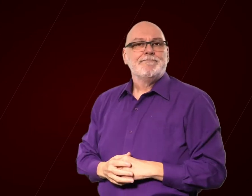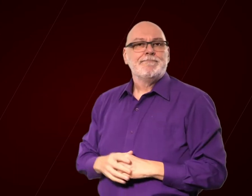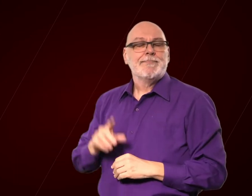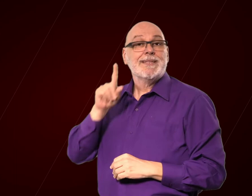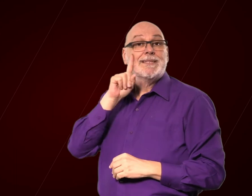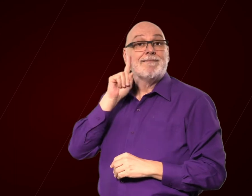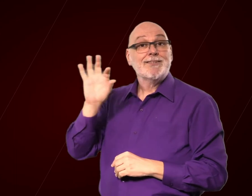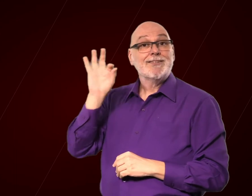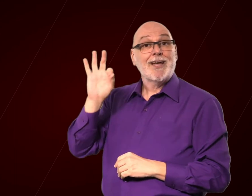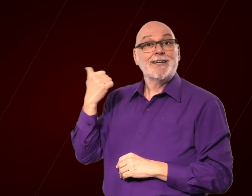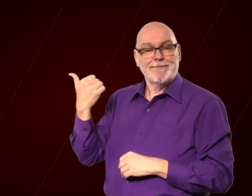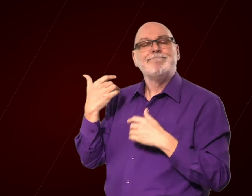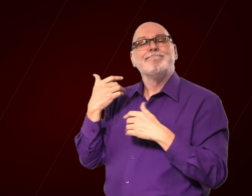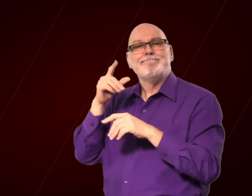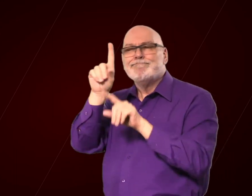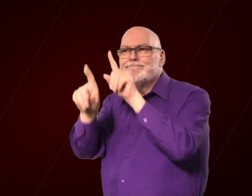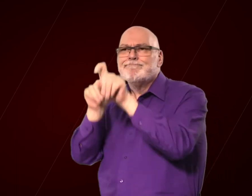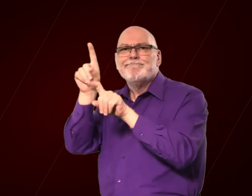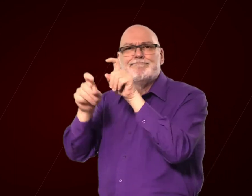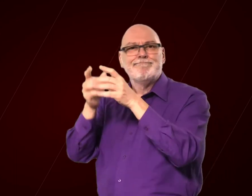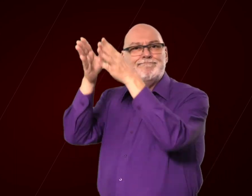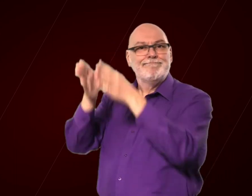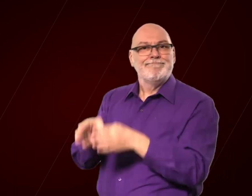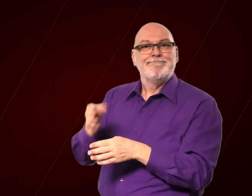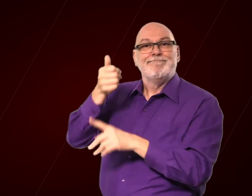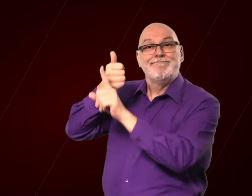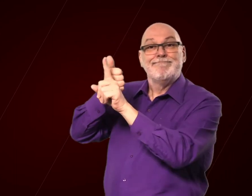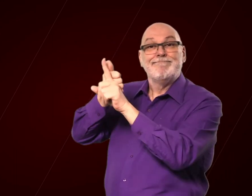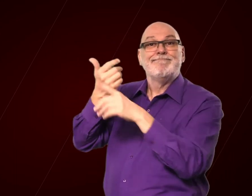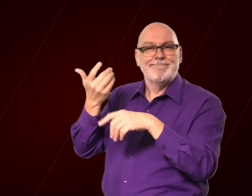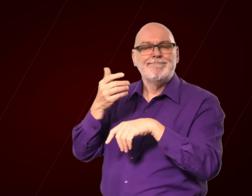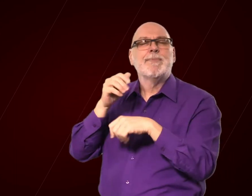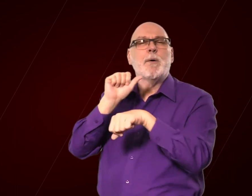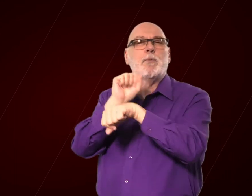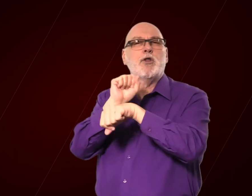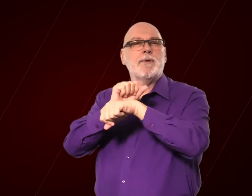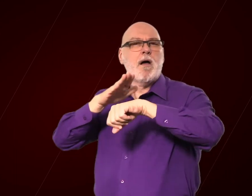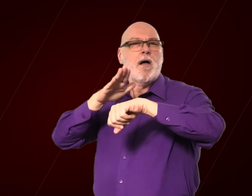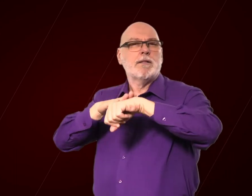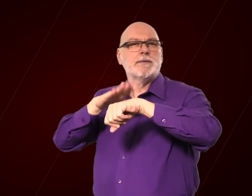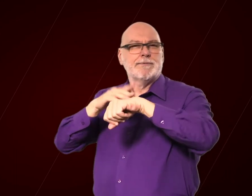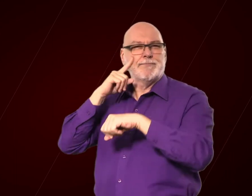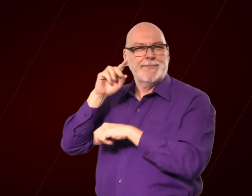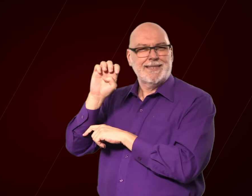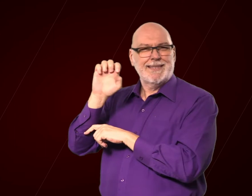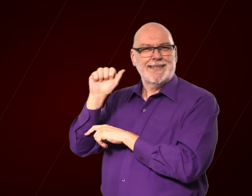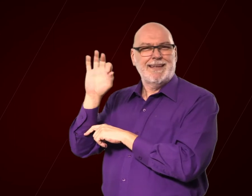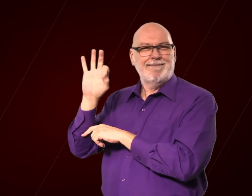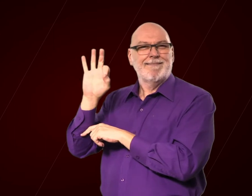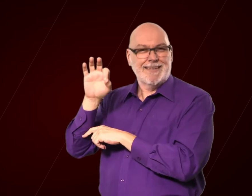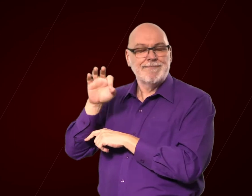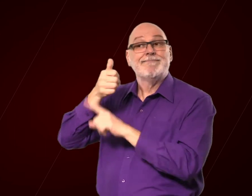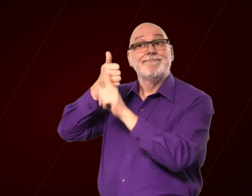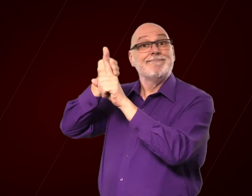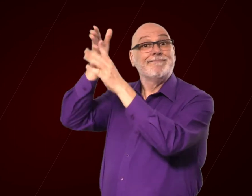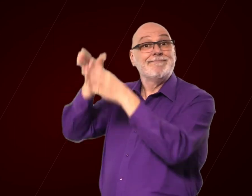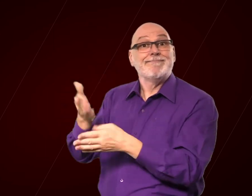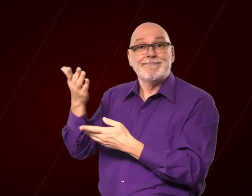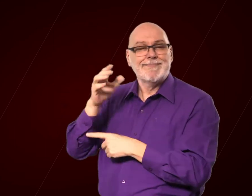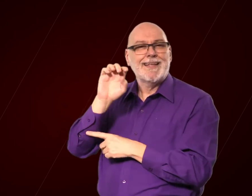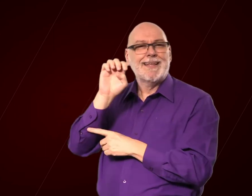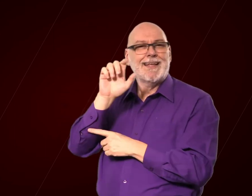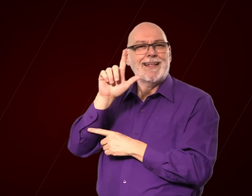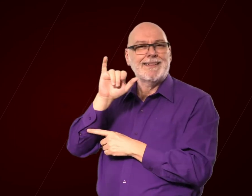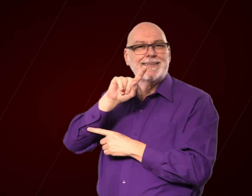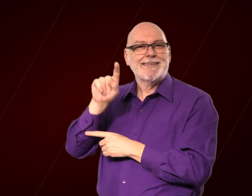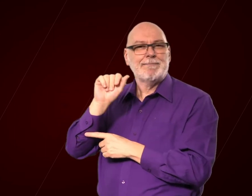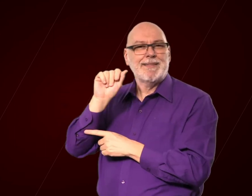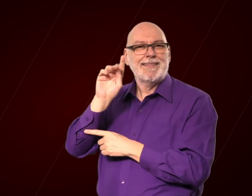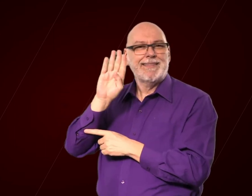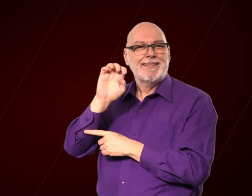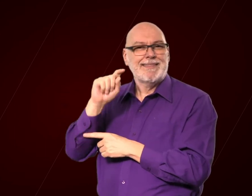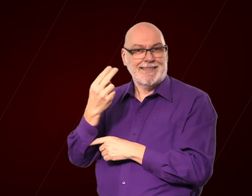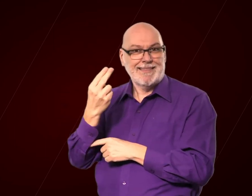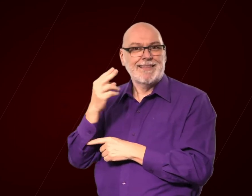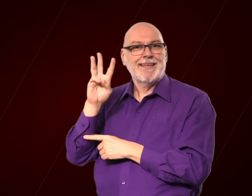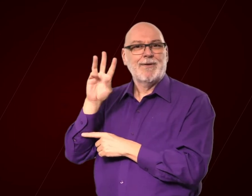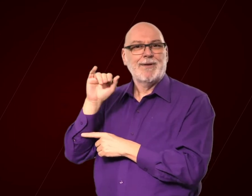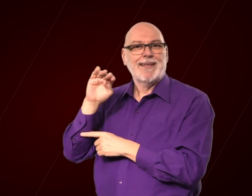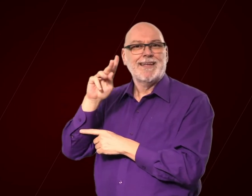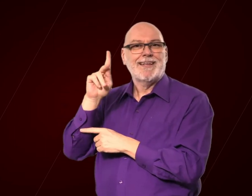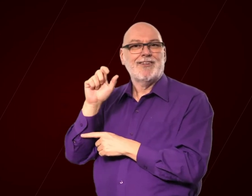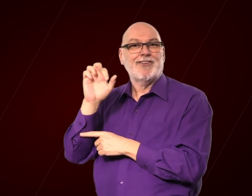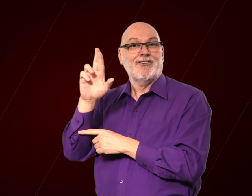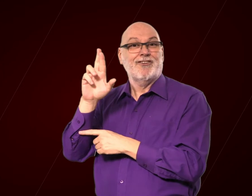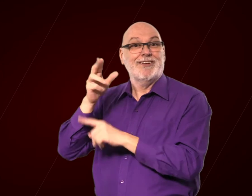DeafDots asked Elizabeth Winkler, an Employment Consultant for EAF